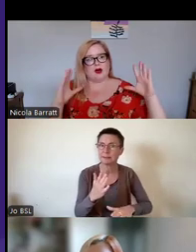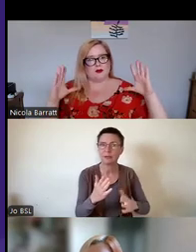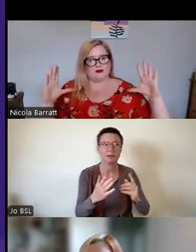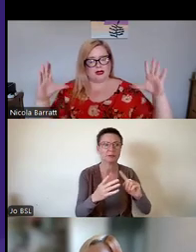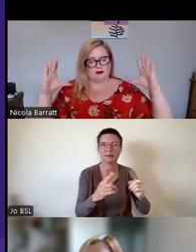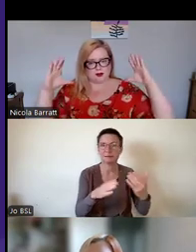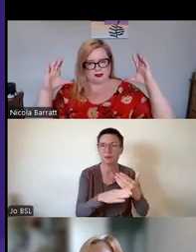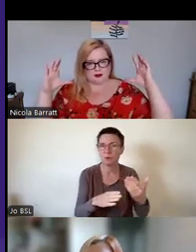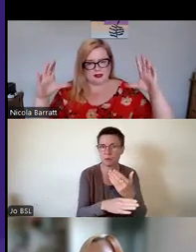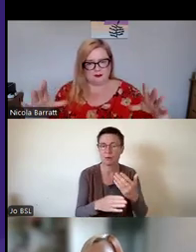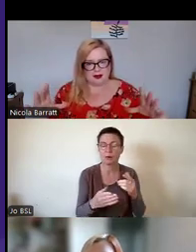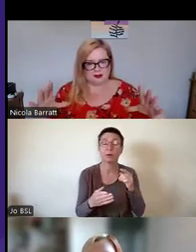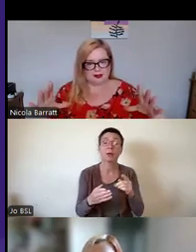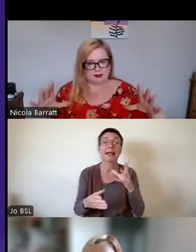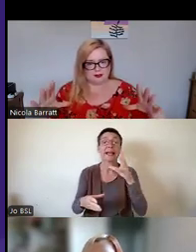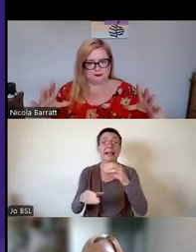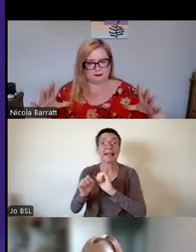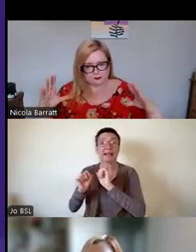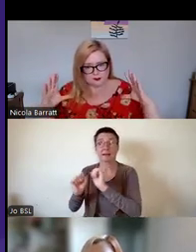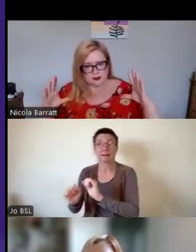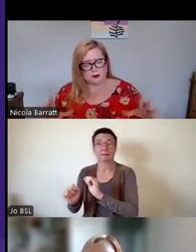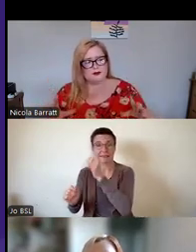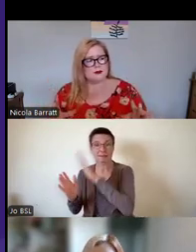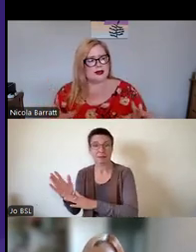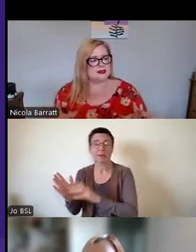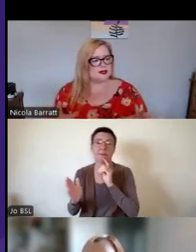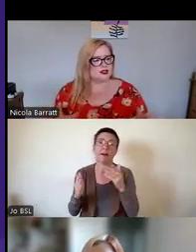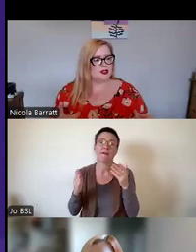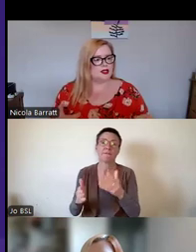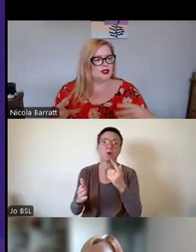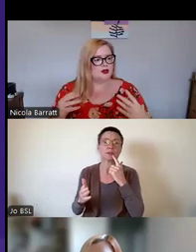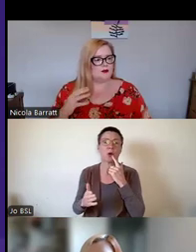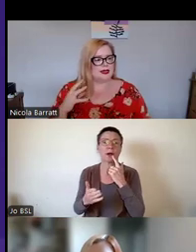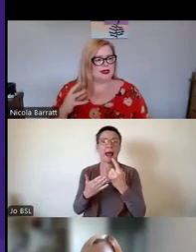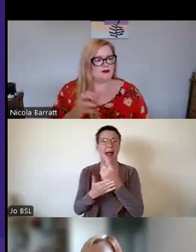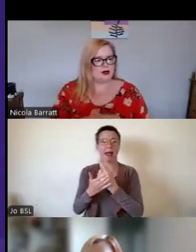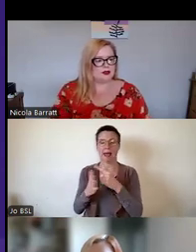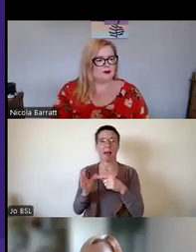but I would really focus in on the About section. With the About section, you can make it very much